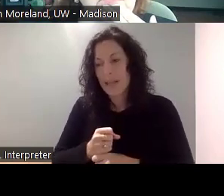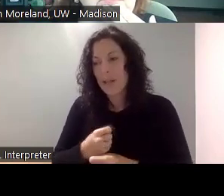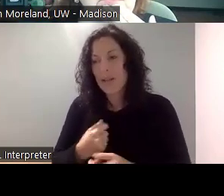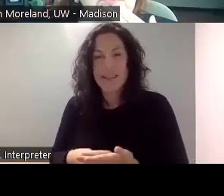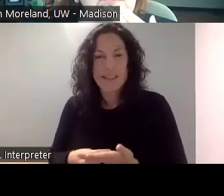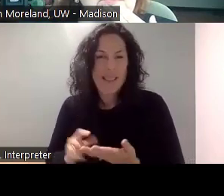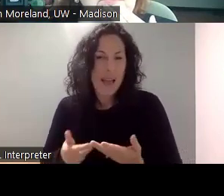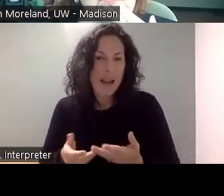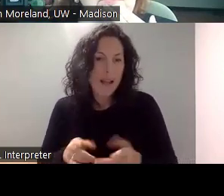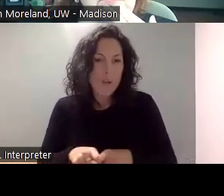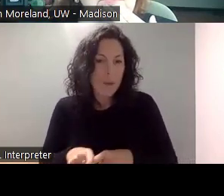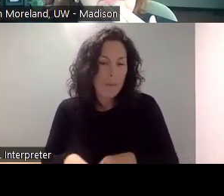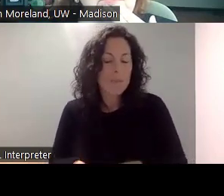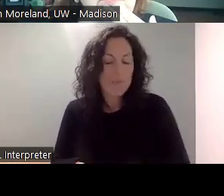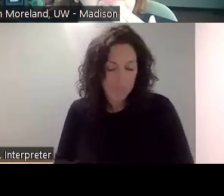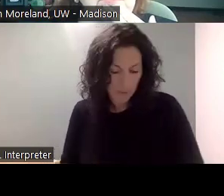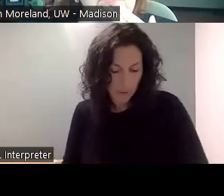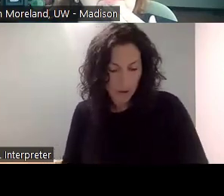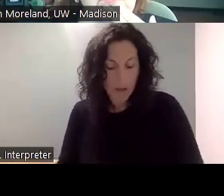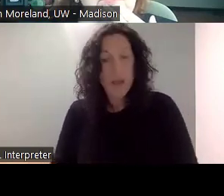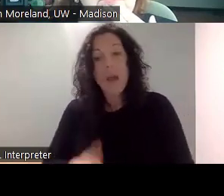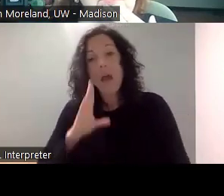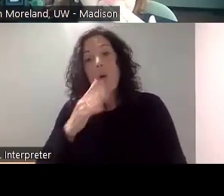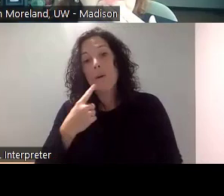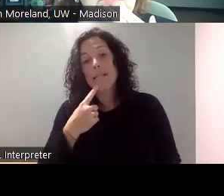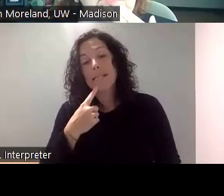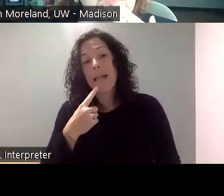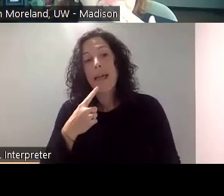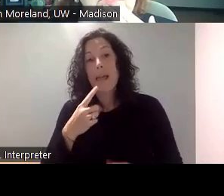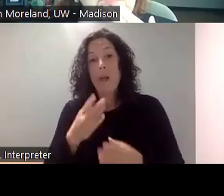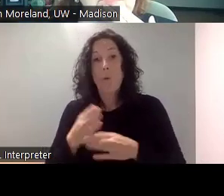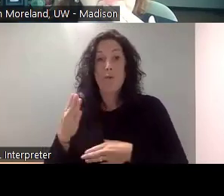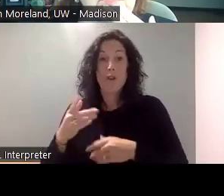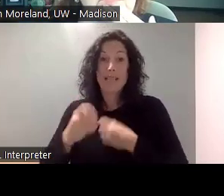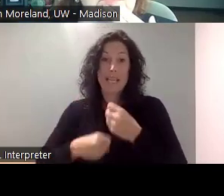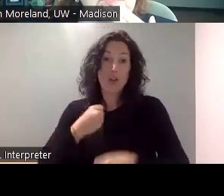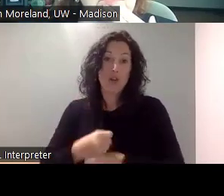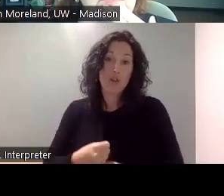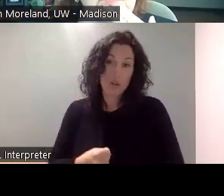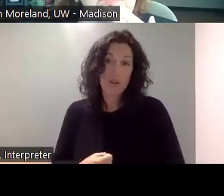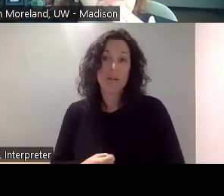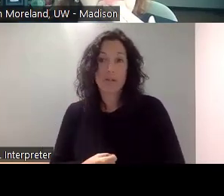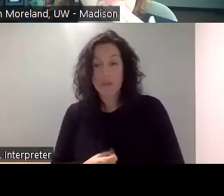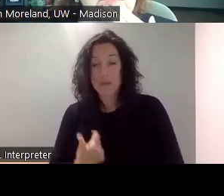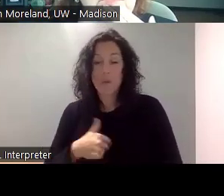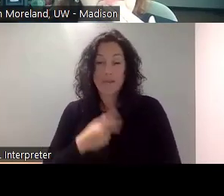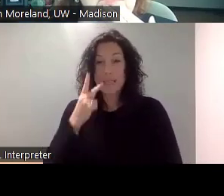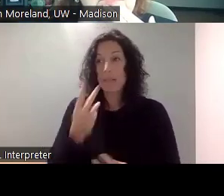And I will say that over the years as these things have been ... We've seen more light shed on this.